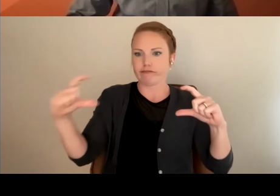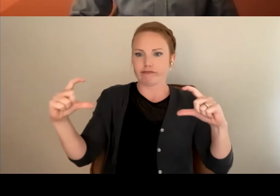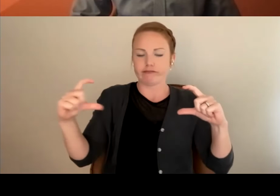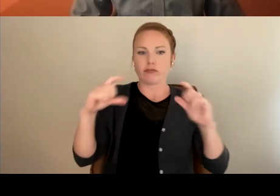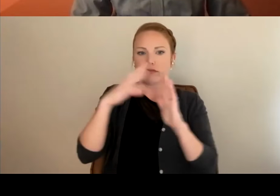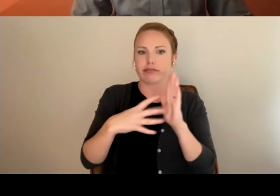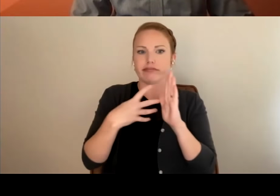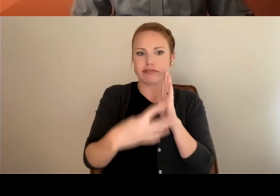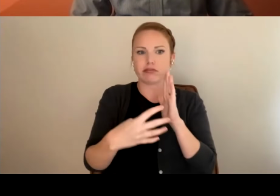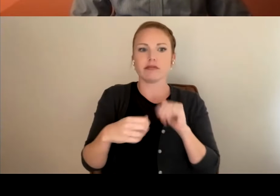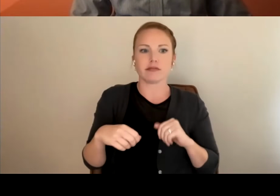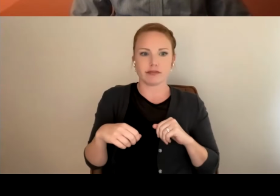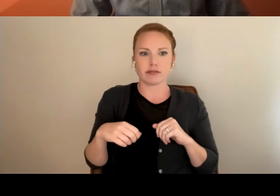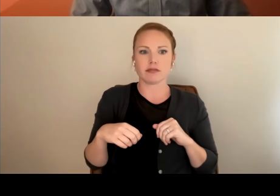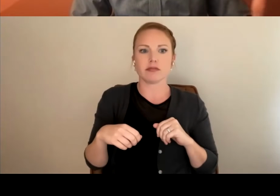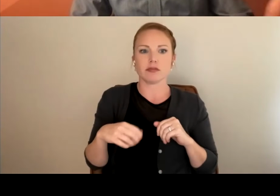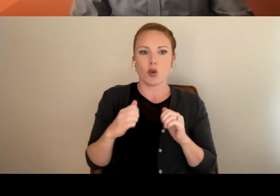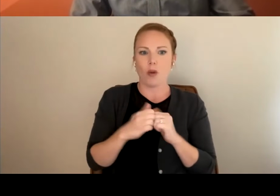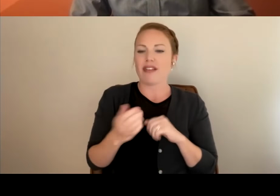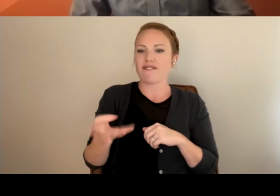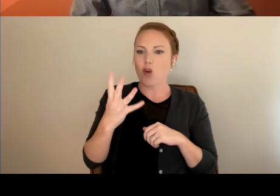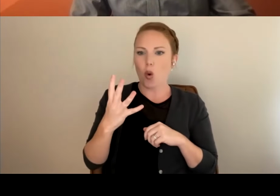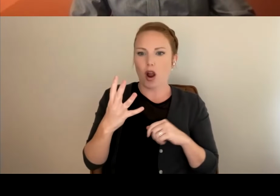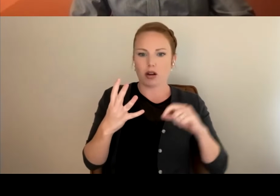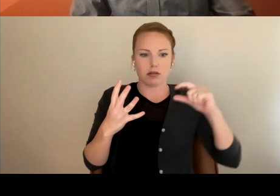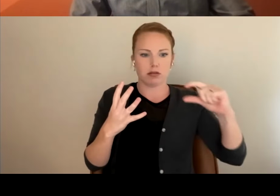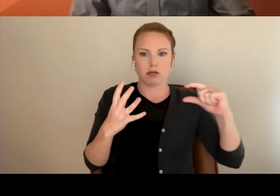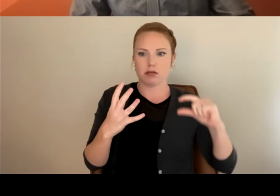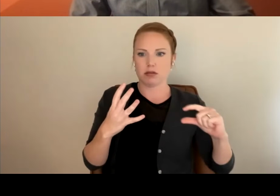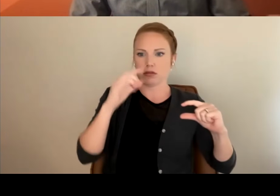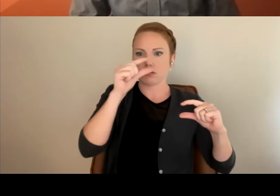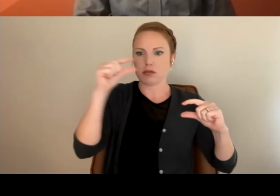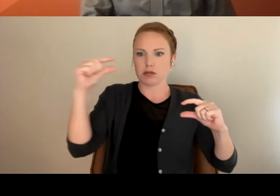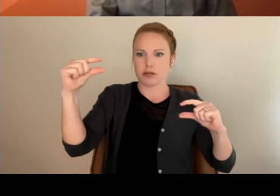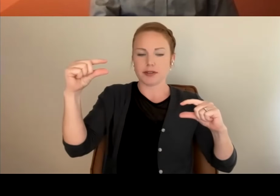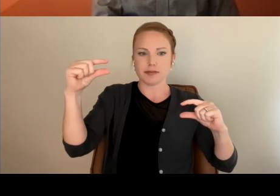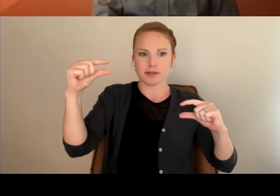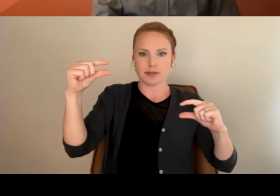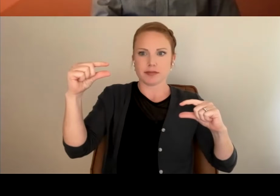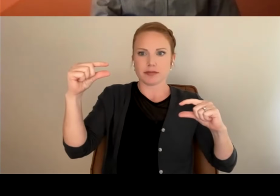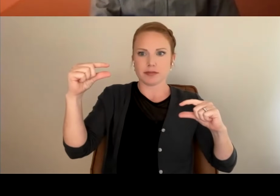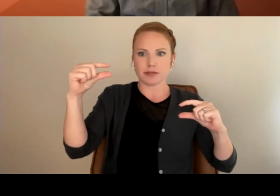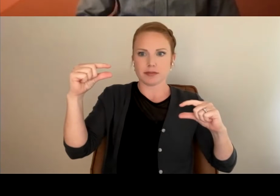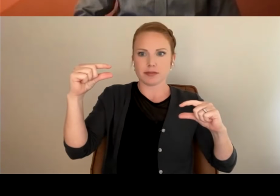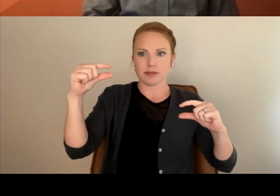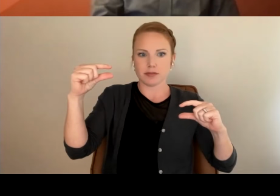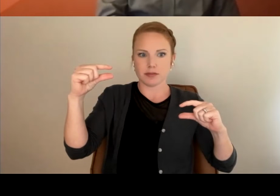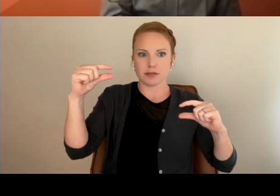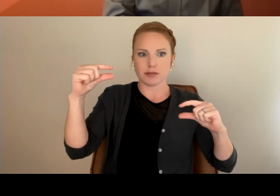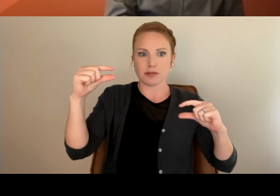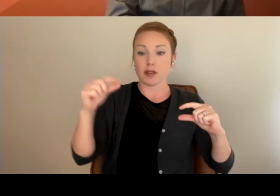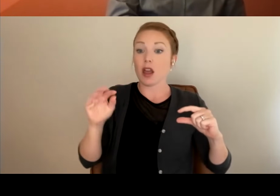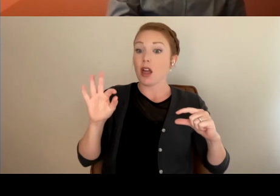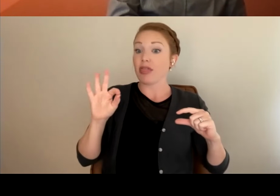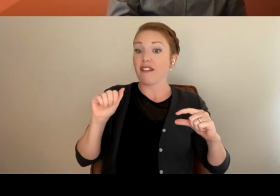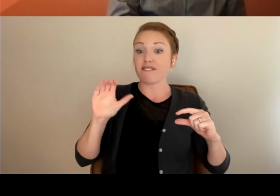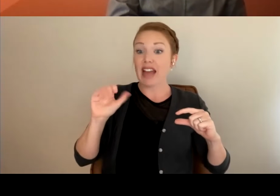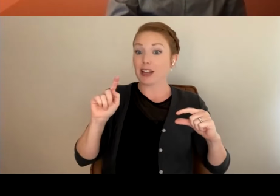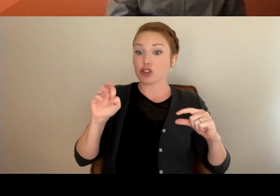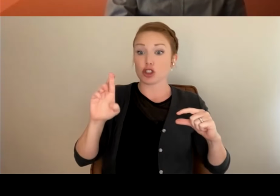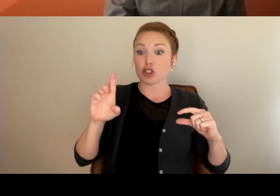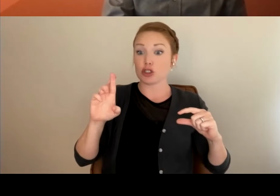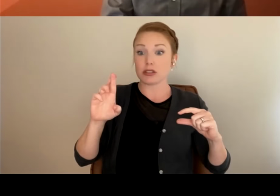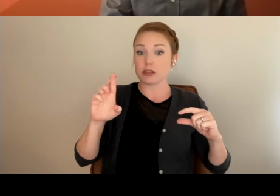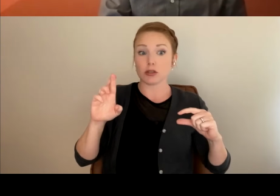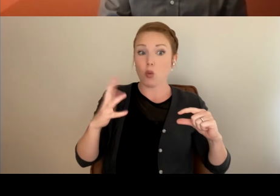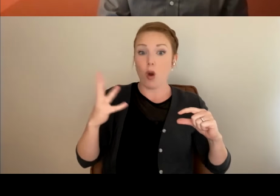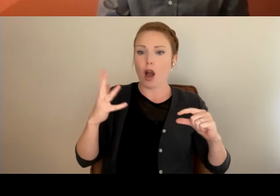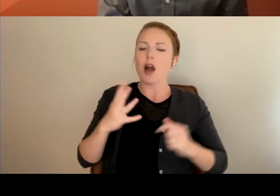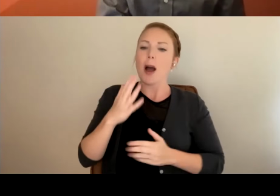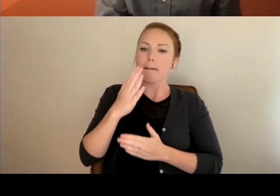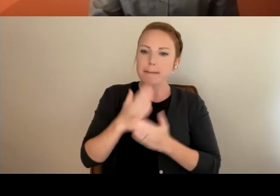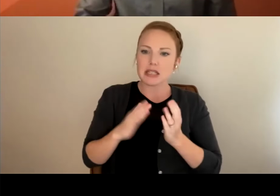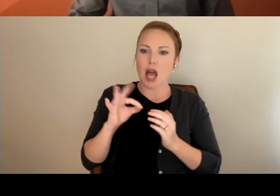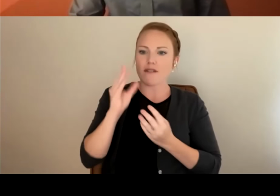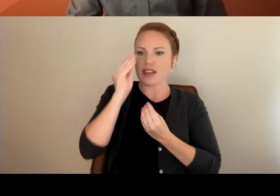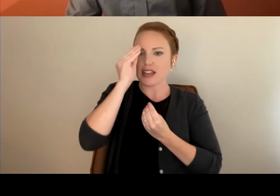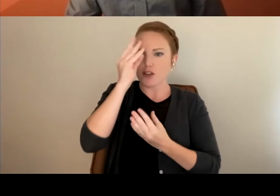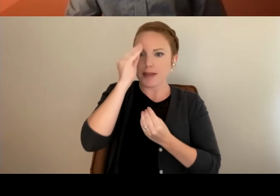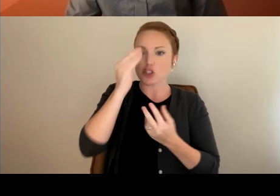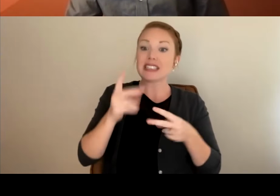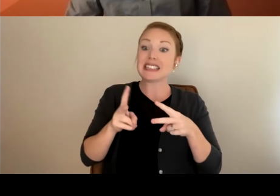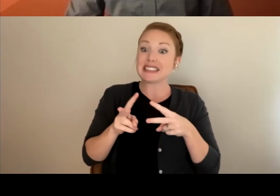quadrants on the factors here are that a piece of information is either detected or not detected,